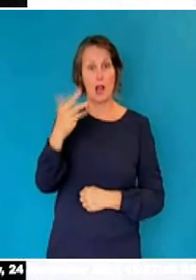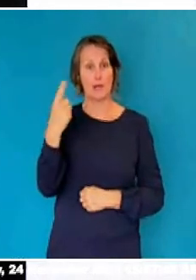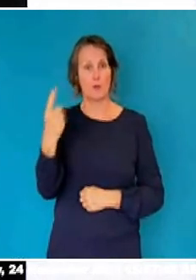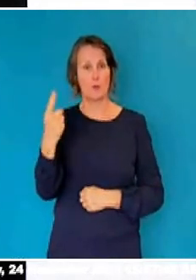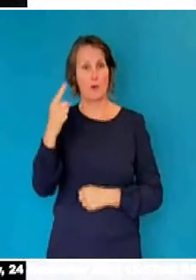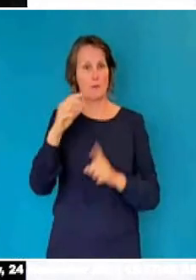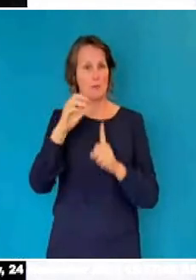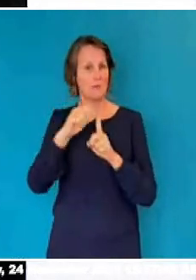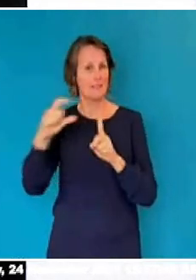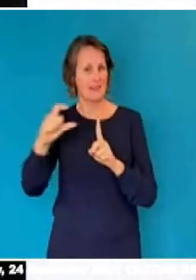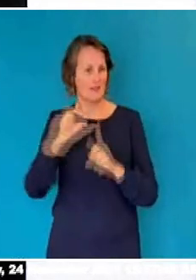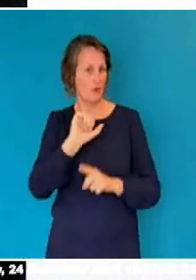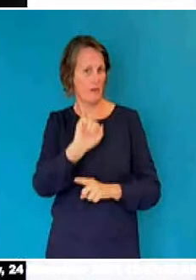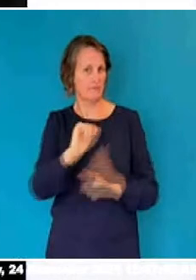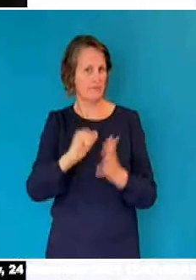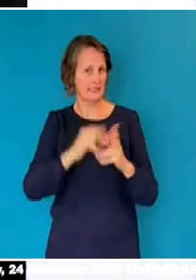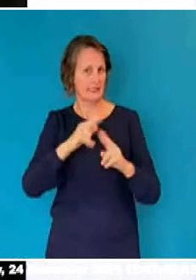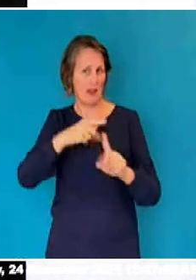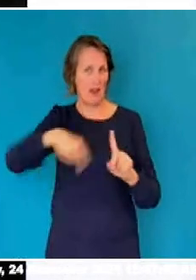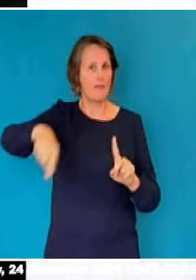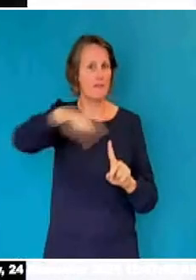are people who identify as a person with a disability.